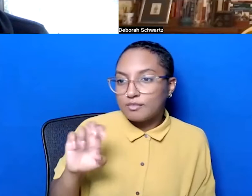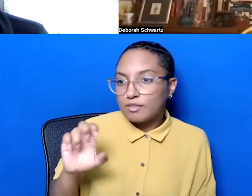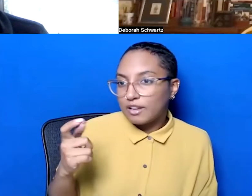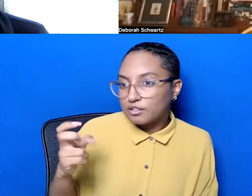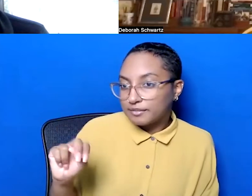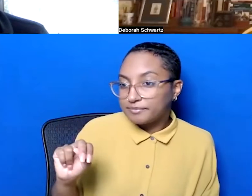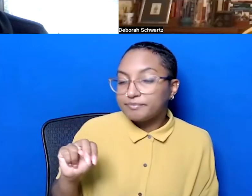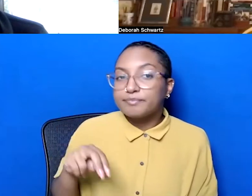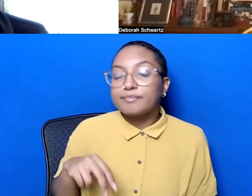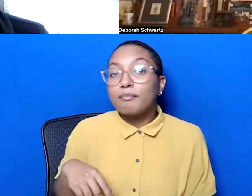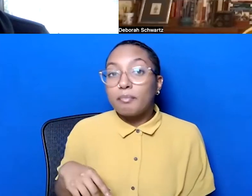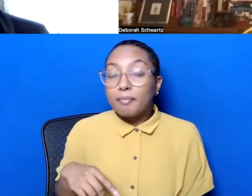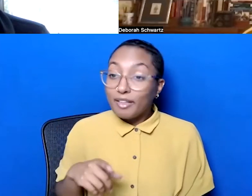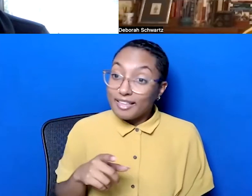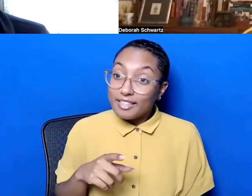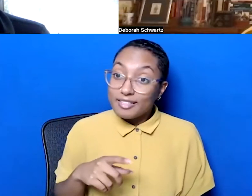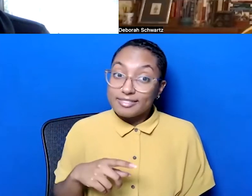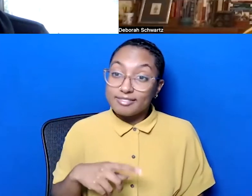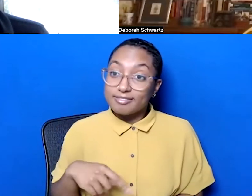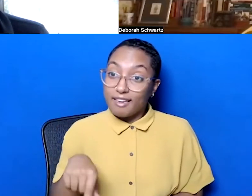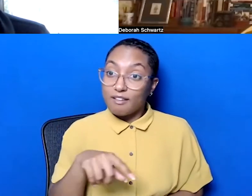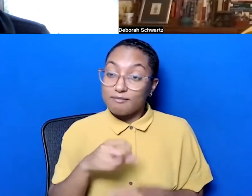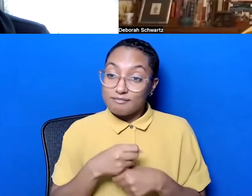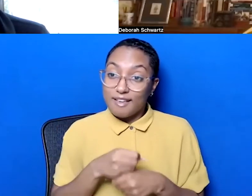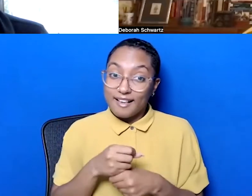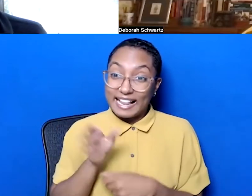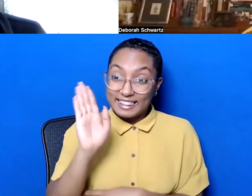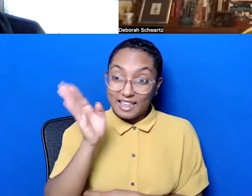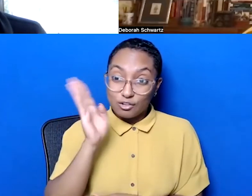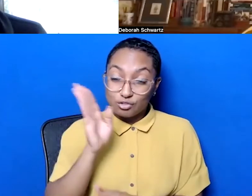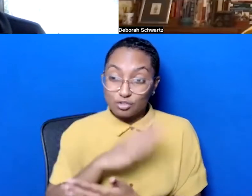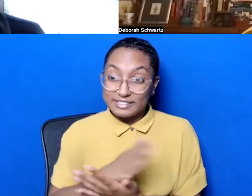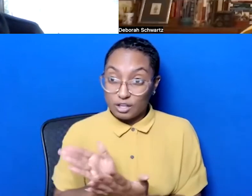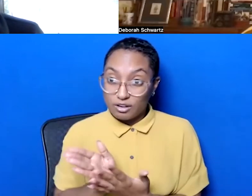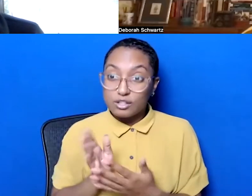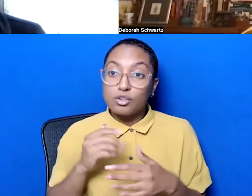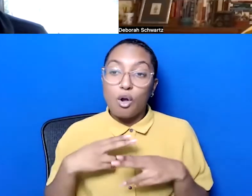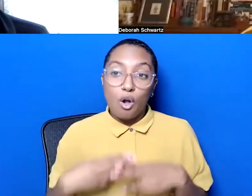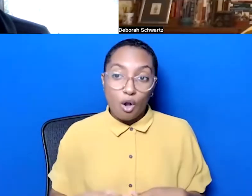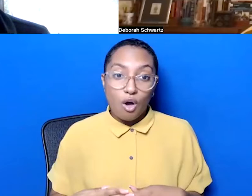they've created a lecture series called Talking About Race Matters and they haven't been afraid to